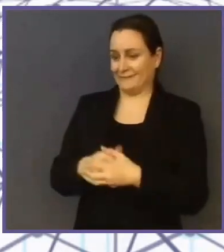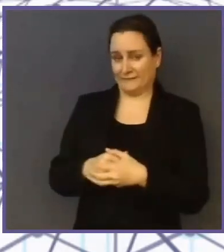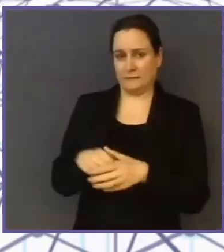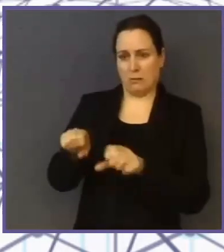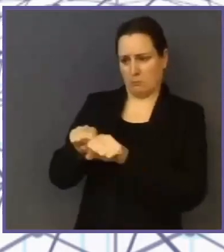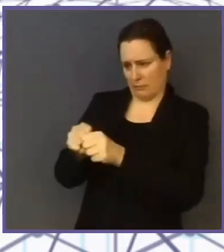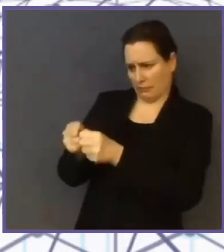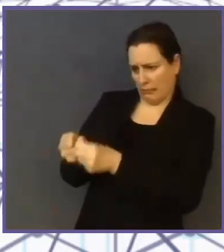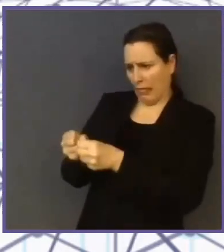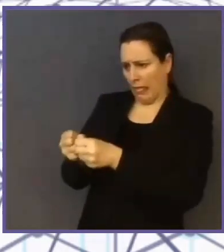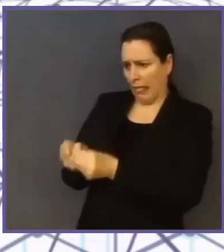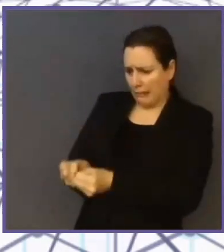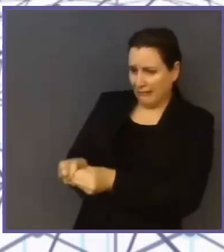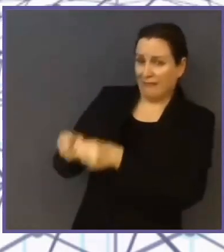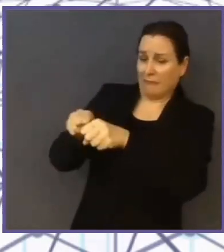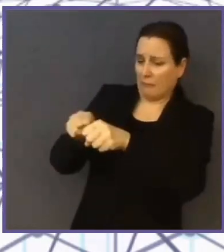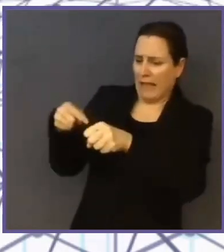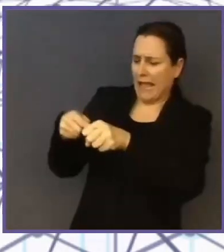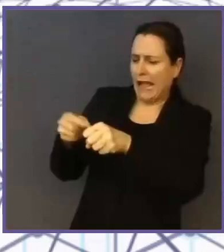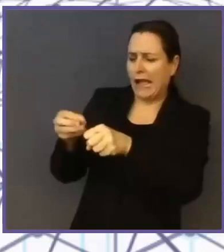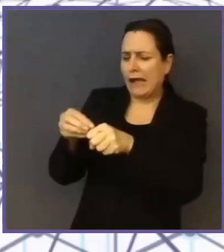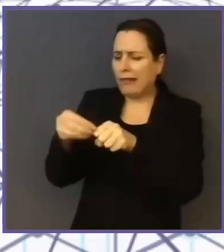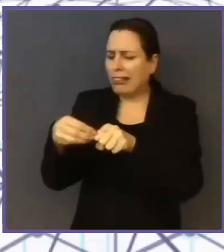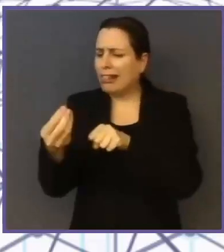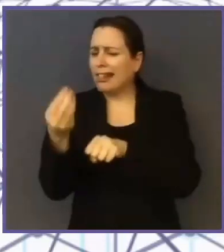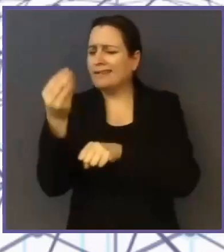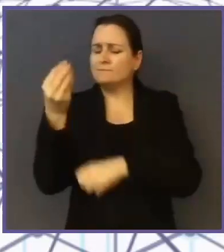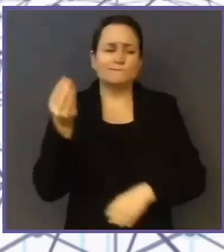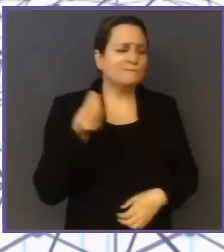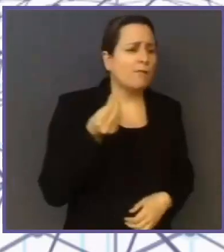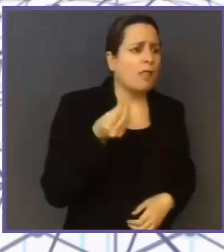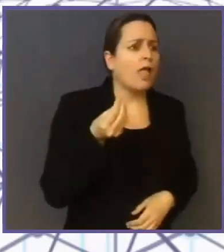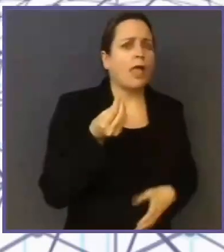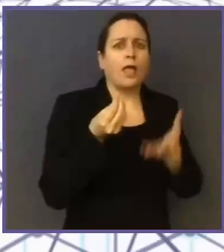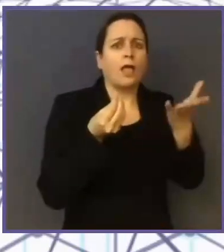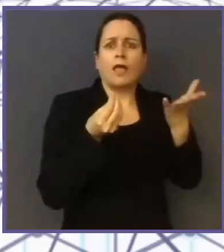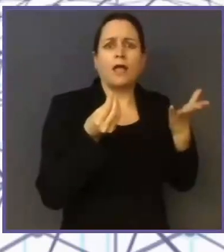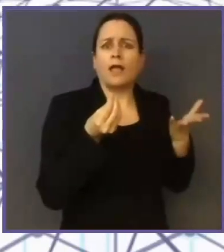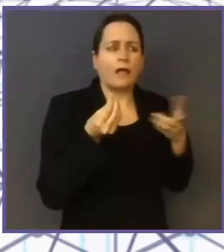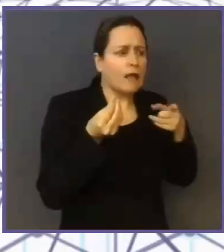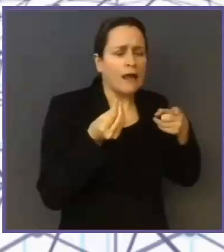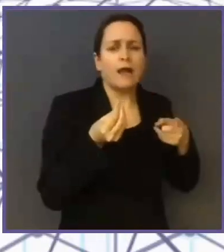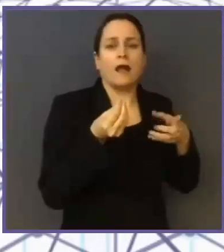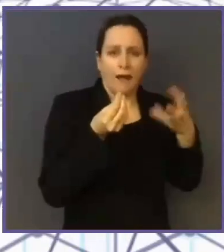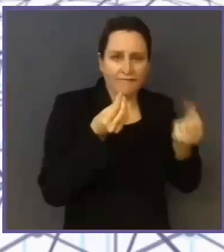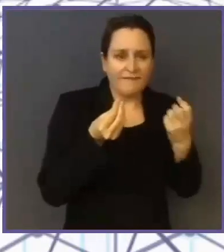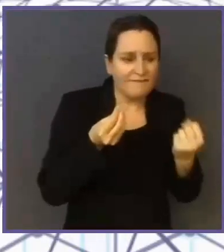the other two work streams after the